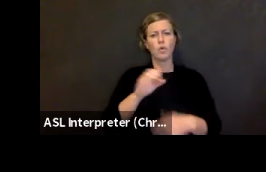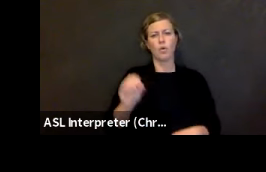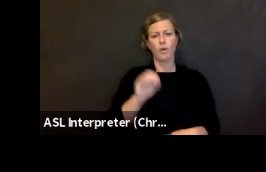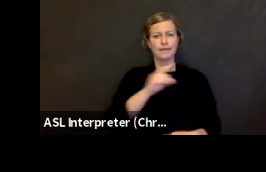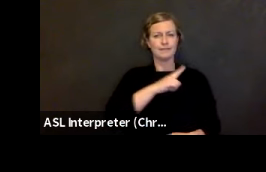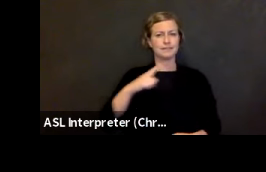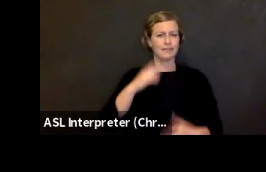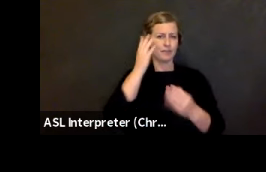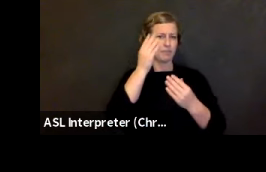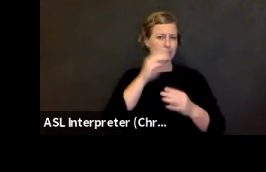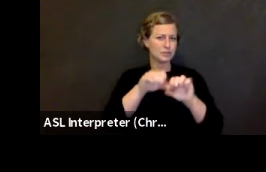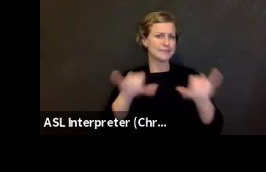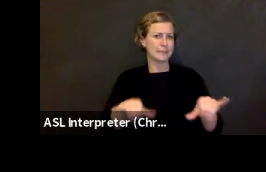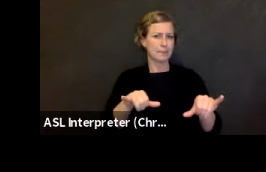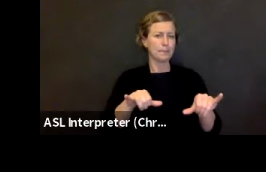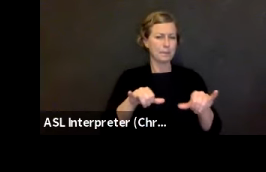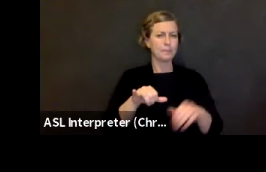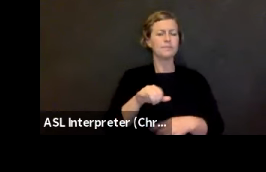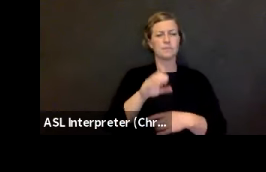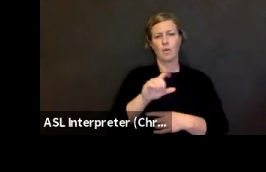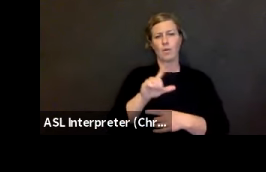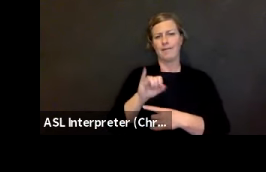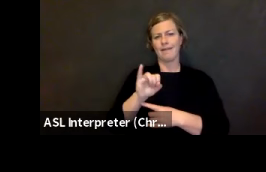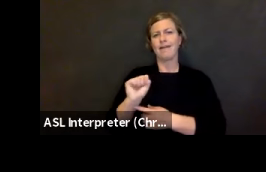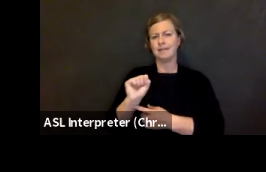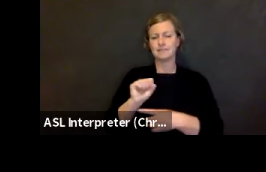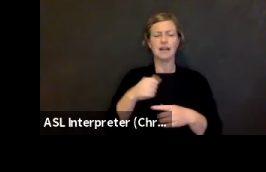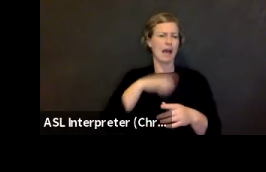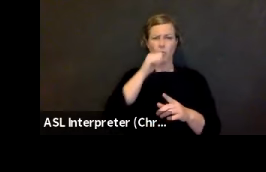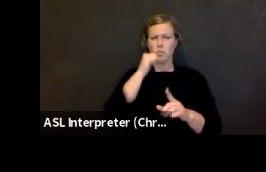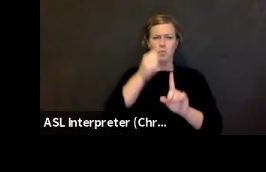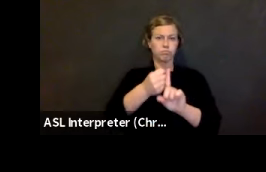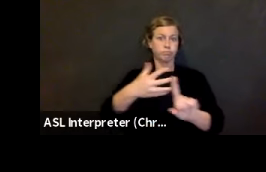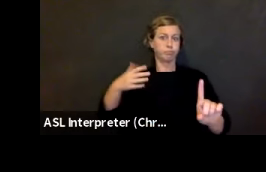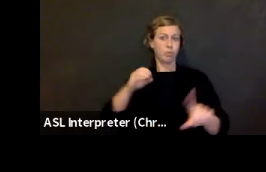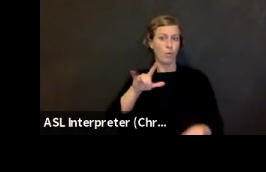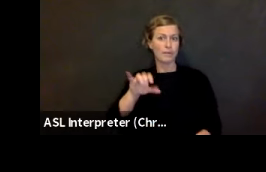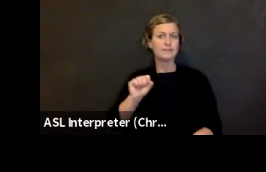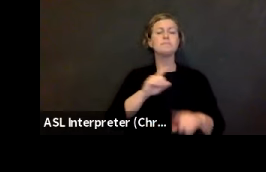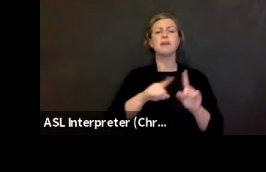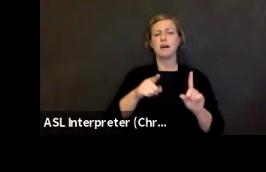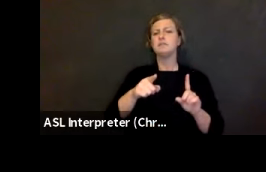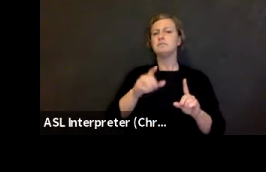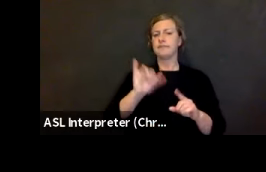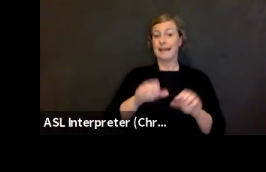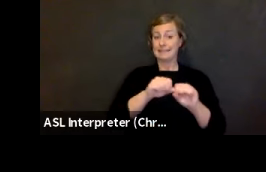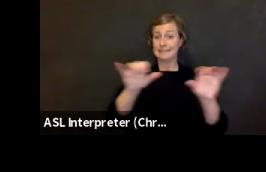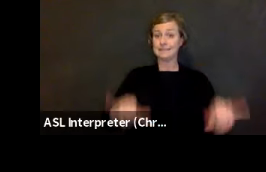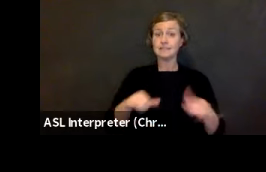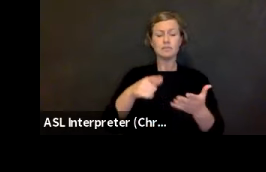hearing and there are specific ways to do that that you can use through the